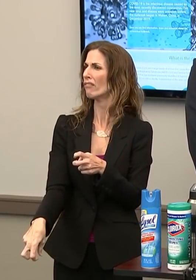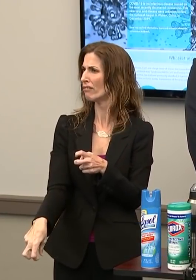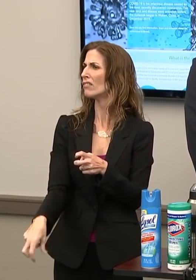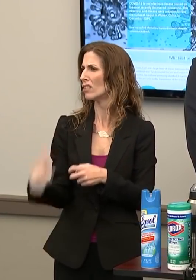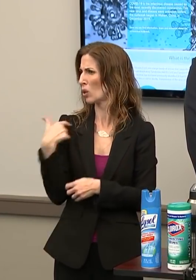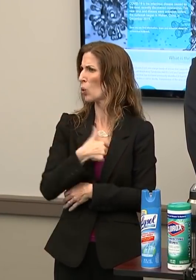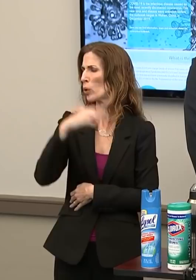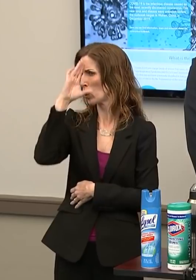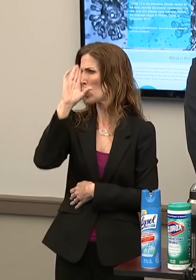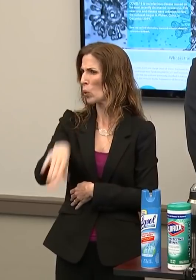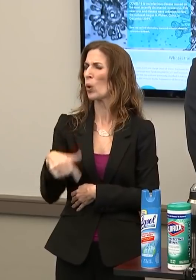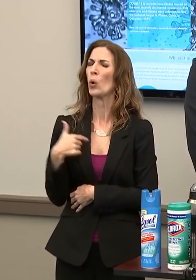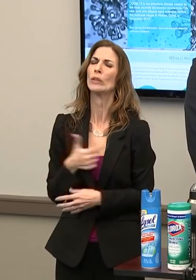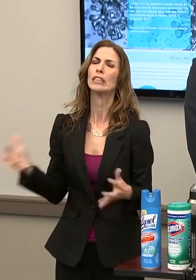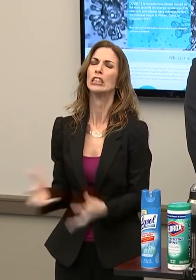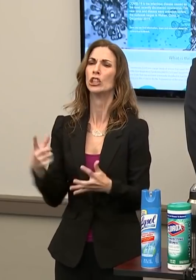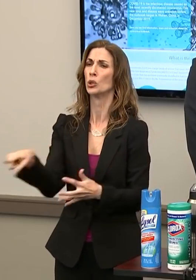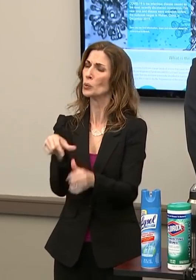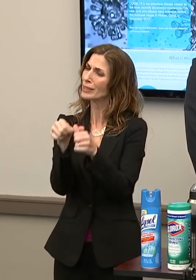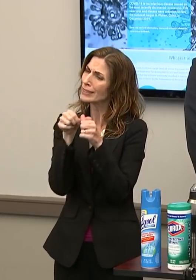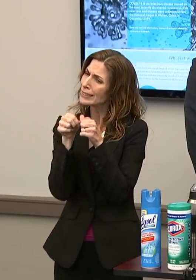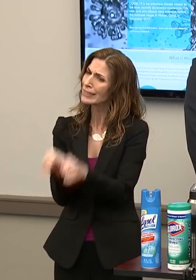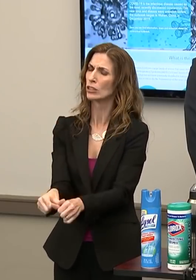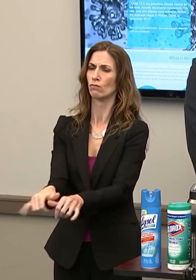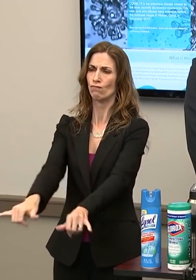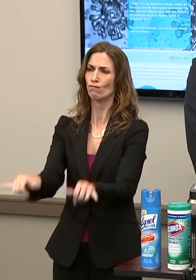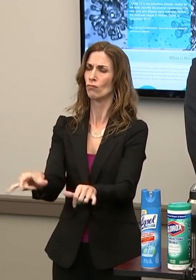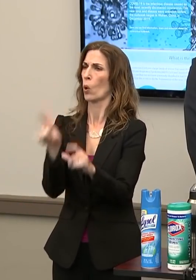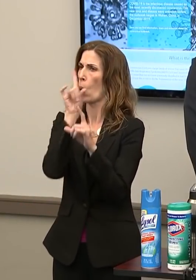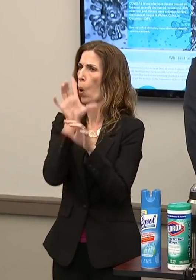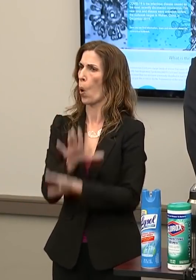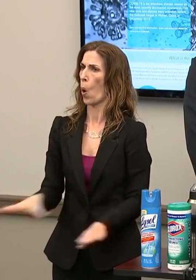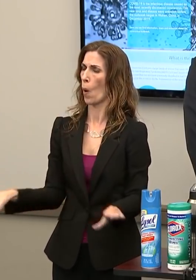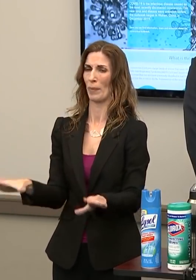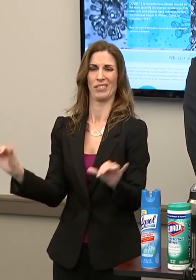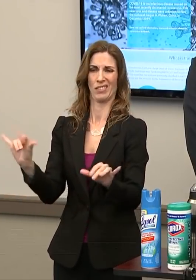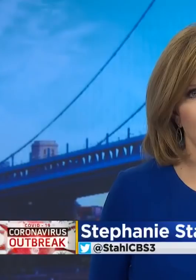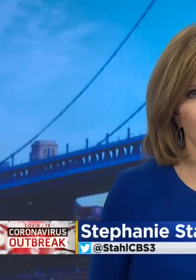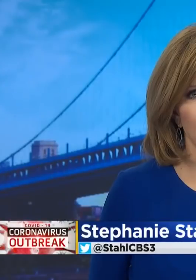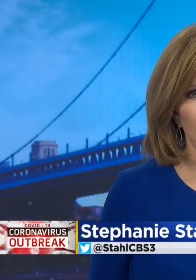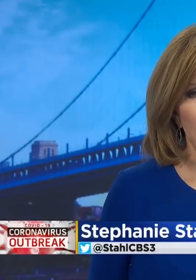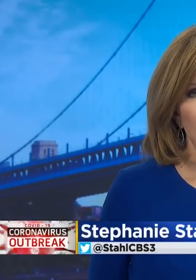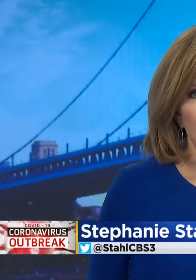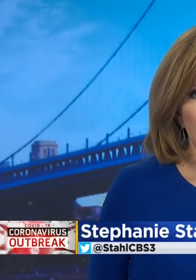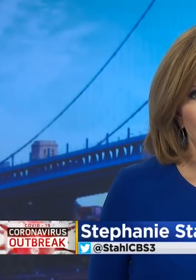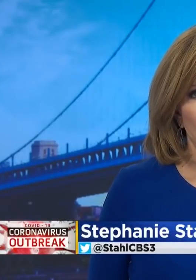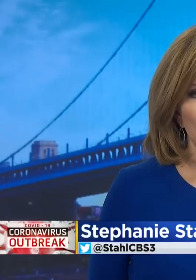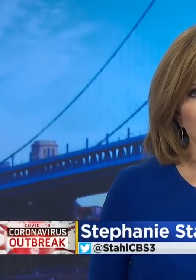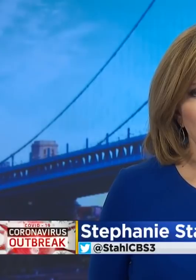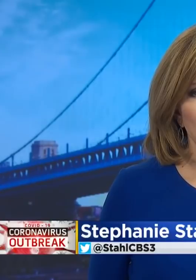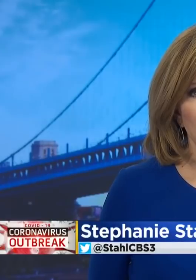RECOGNIZES THIS WILL NOT BE EASY ON THE RESIDENTS. WE KNOW THAT THIS IS